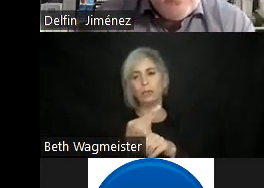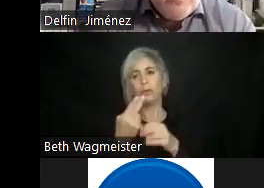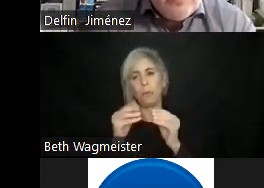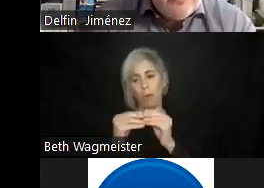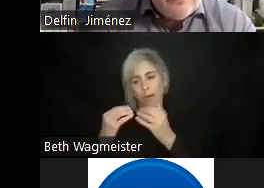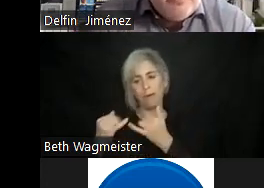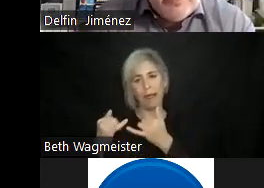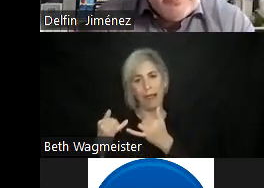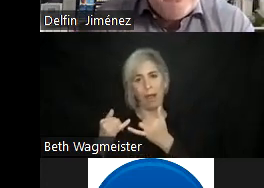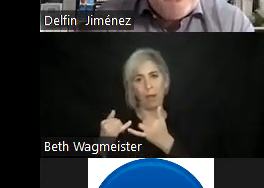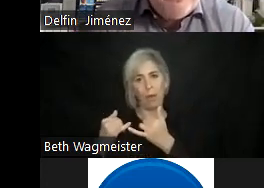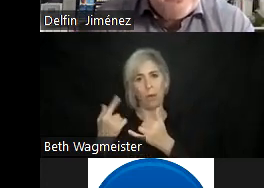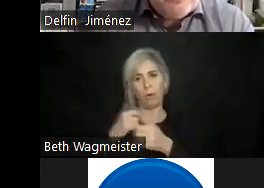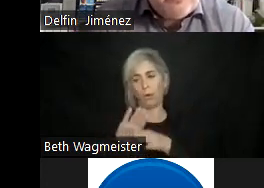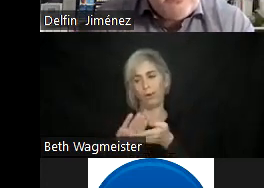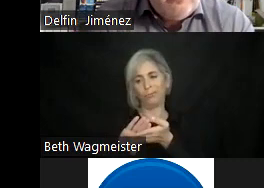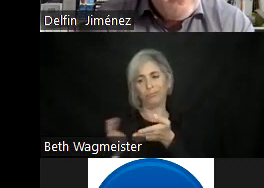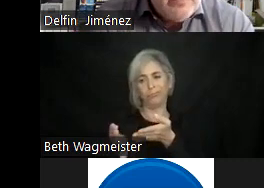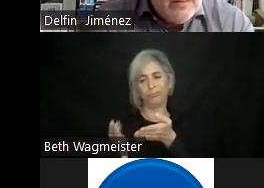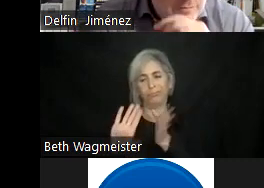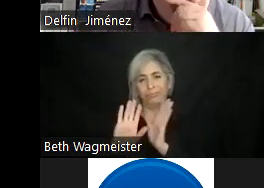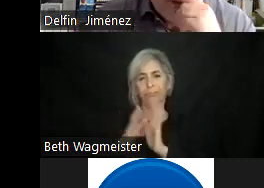we are going to pass. Other things,